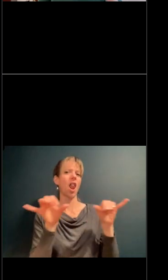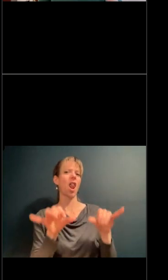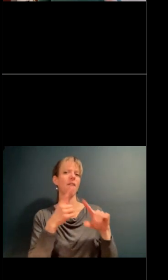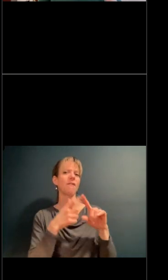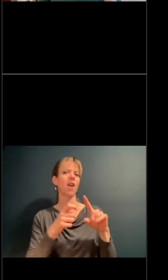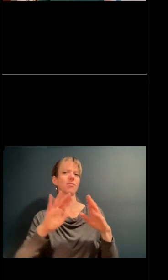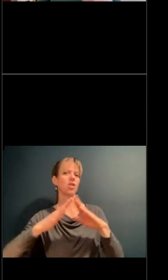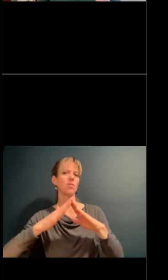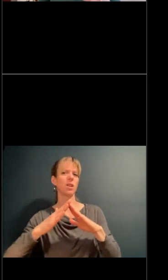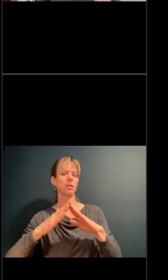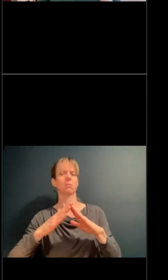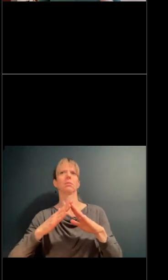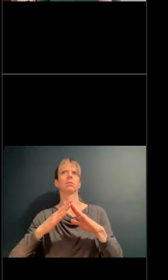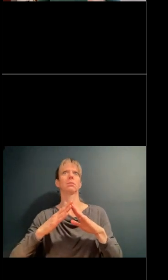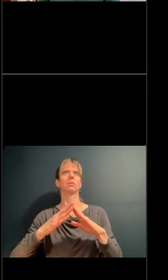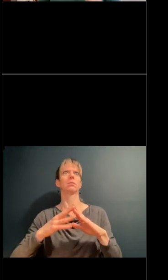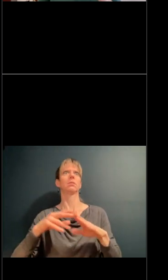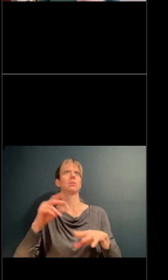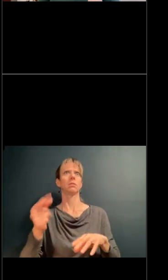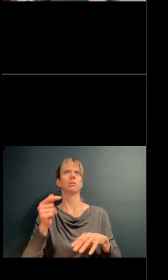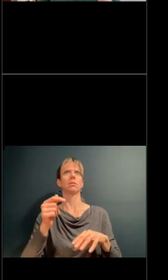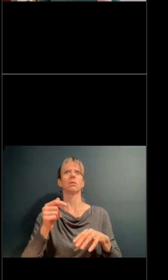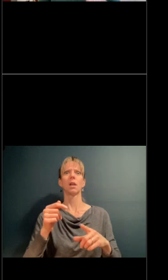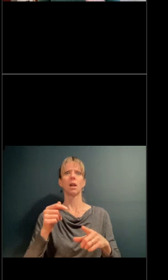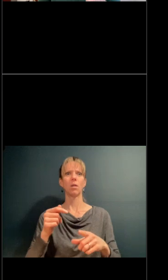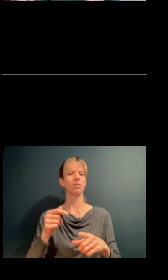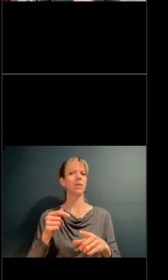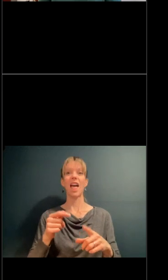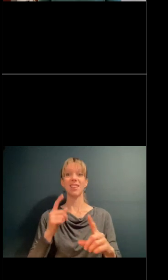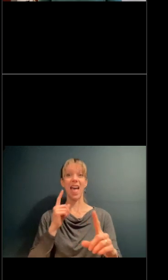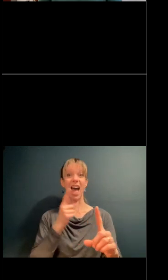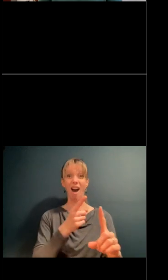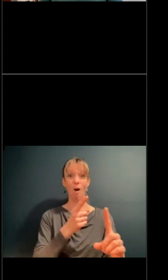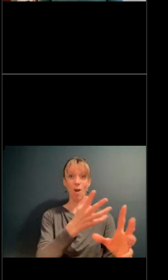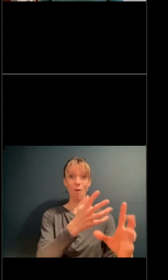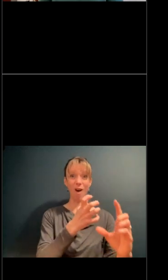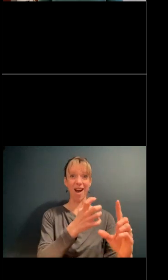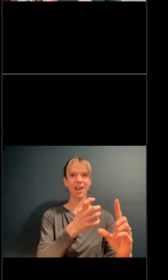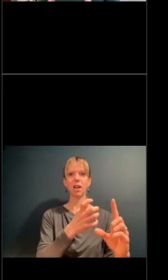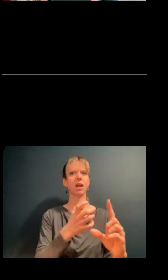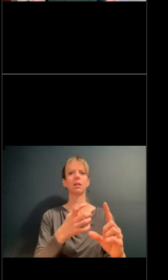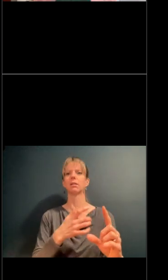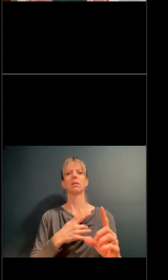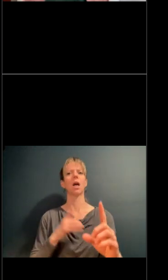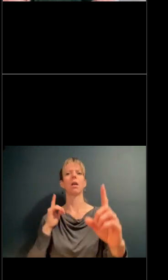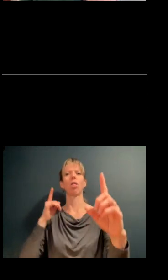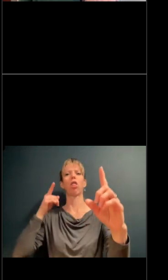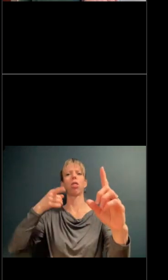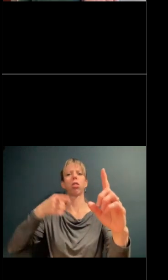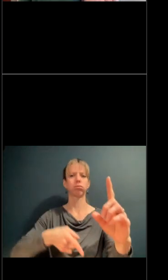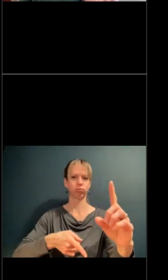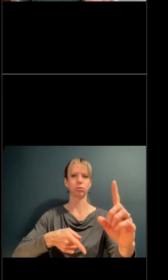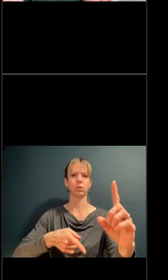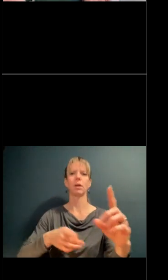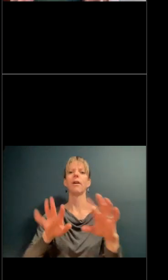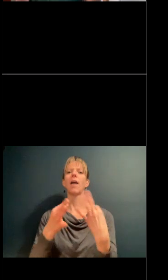we see quickly that we are a long way from that assurance of acceptance. These are the quotes that families tell us they hear: "We are just not